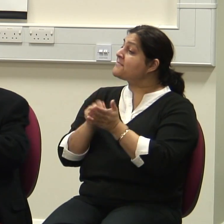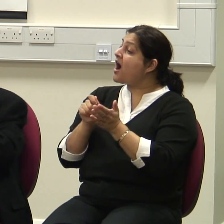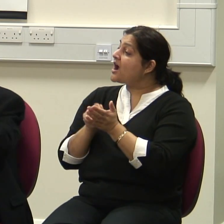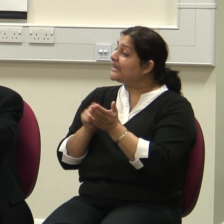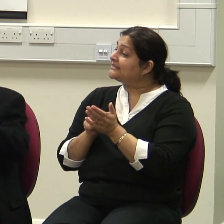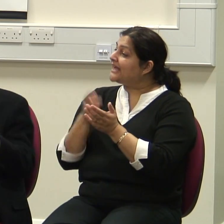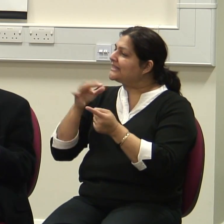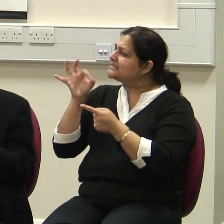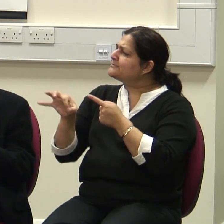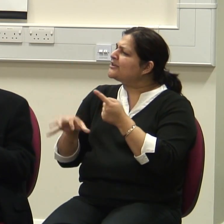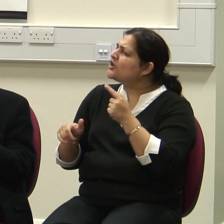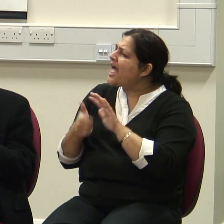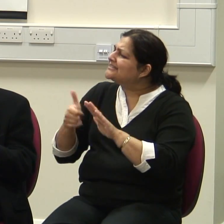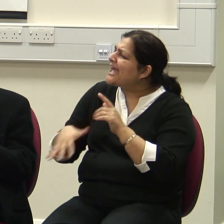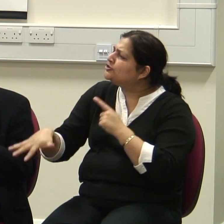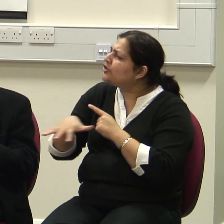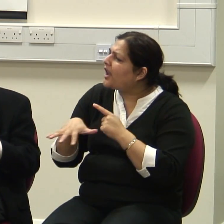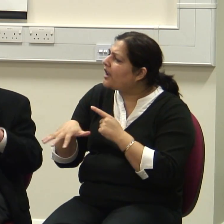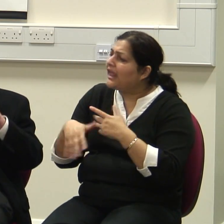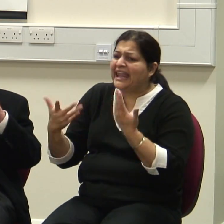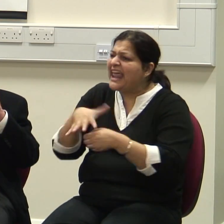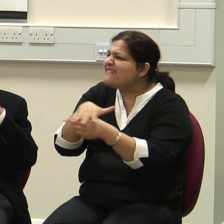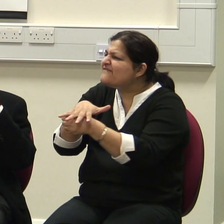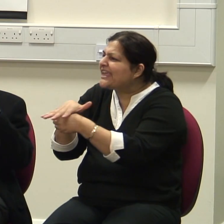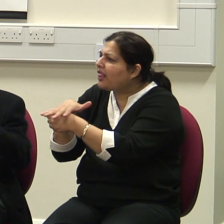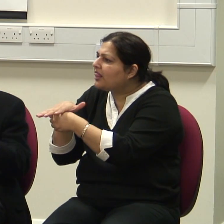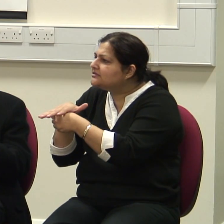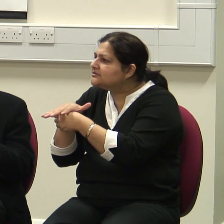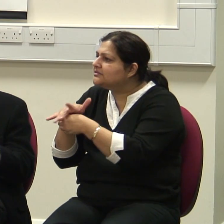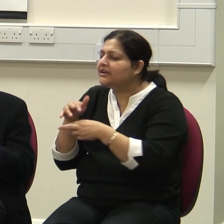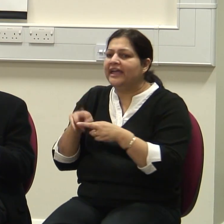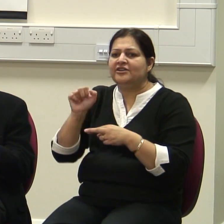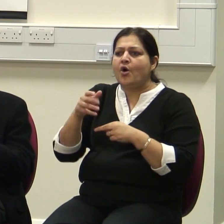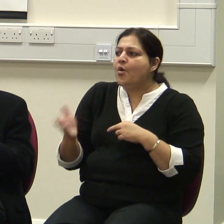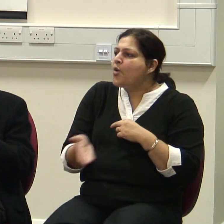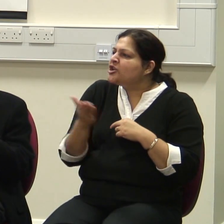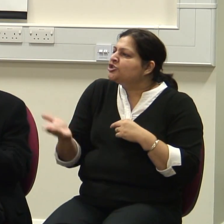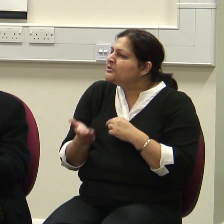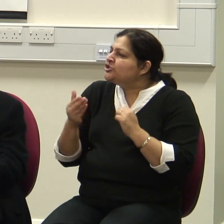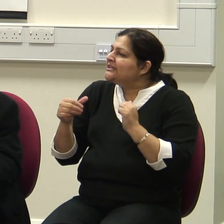in any field. Supposing you have a defective washing machine. Now whether or not you should